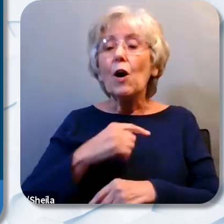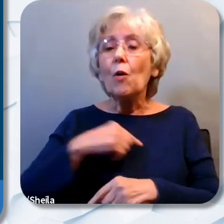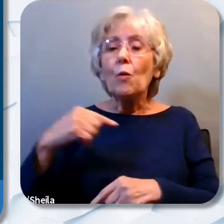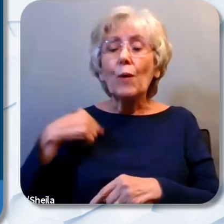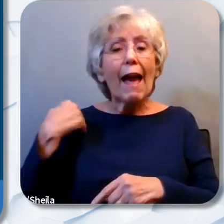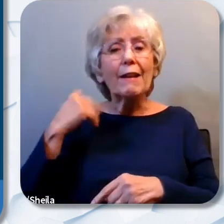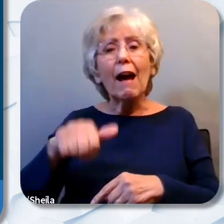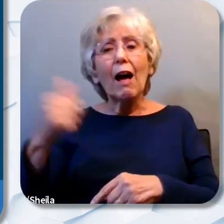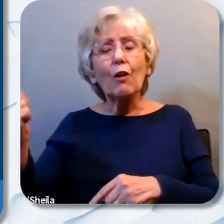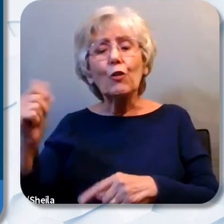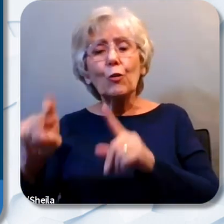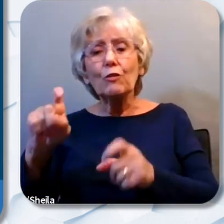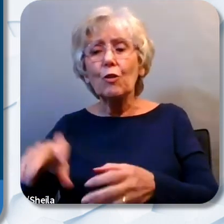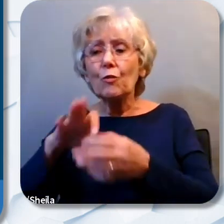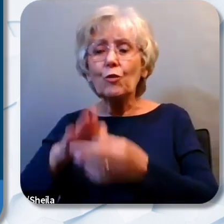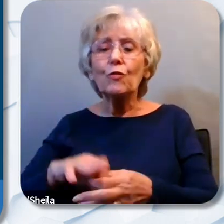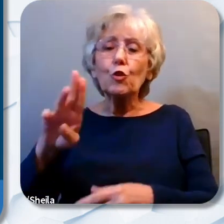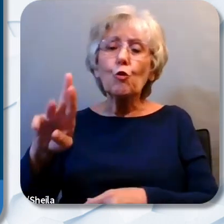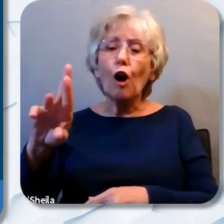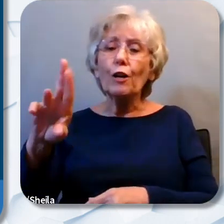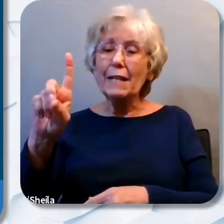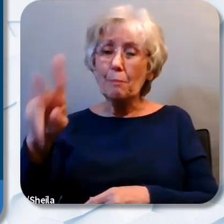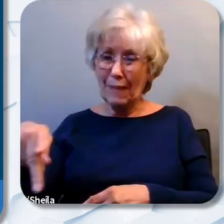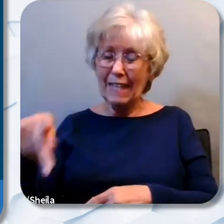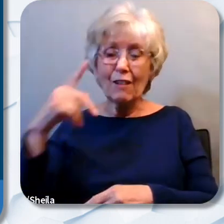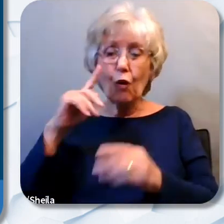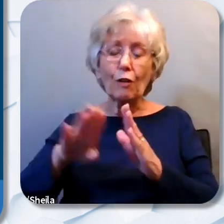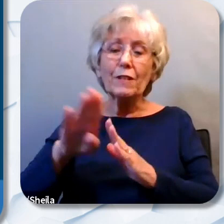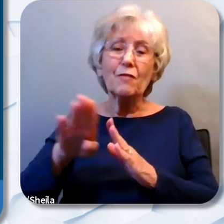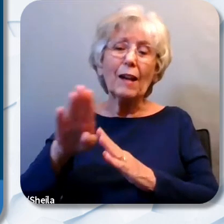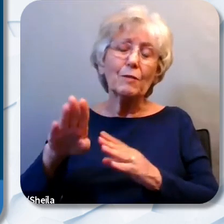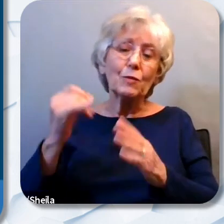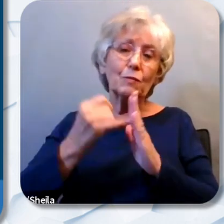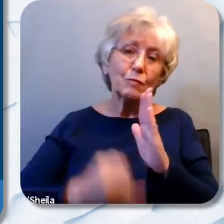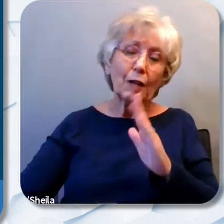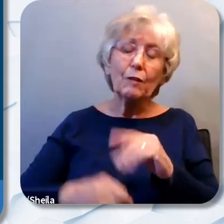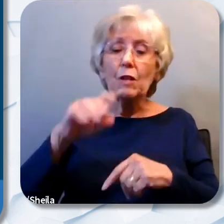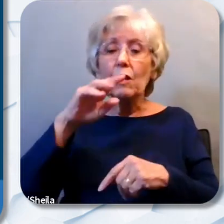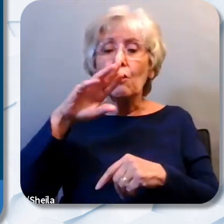around use the of the D RDP are desired results developmental profile and what we'll do is we'll